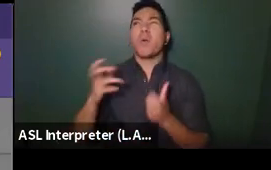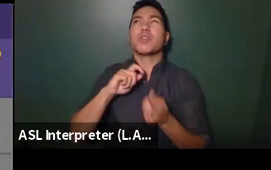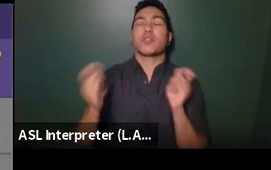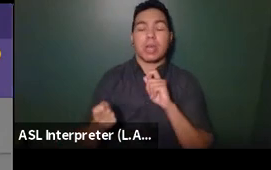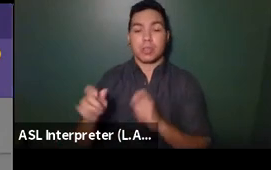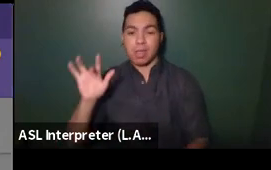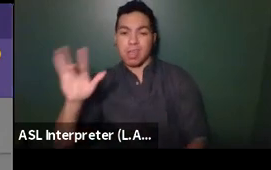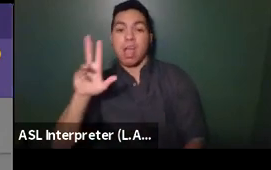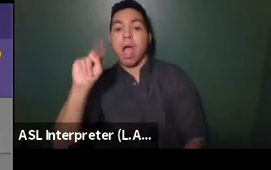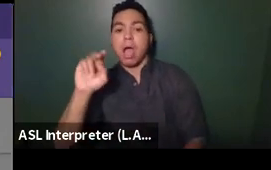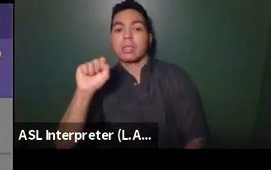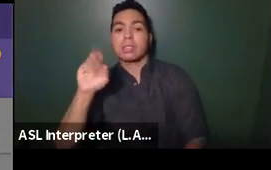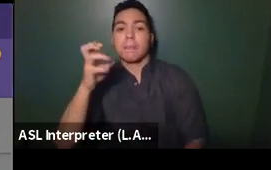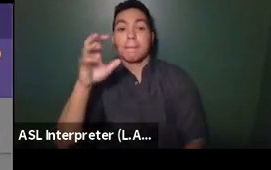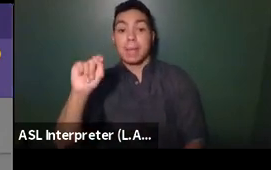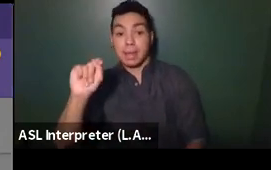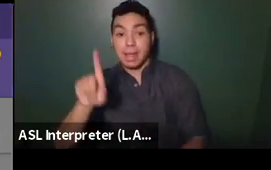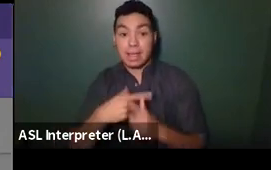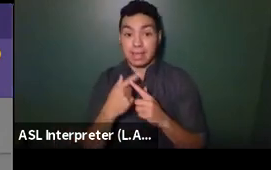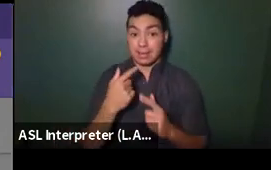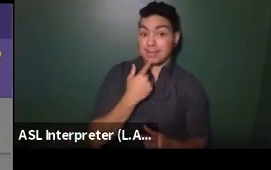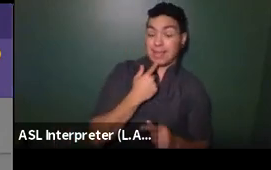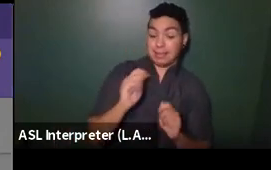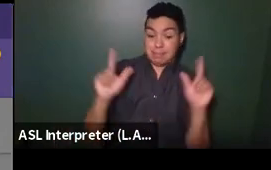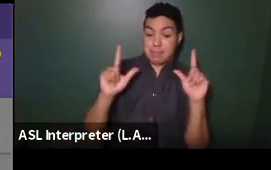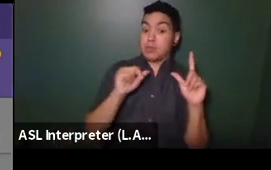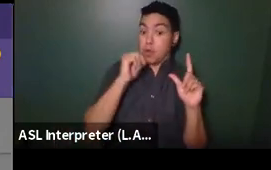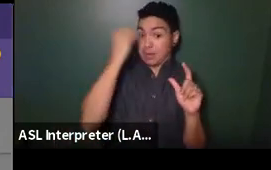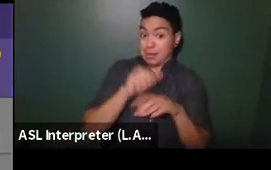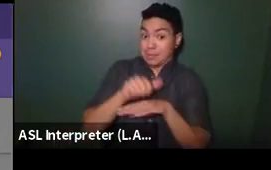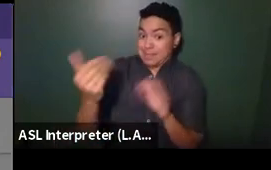Katherine Livick - ESD 112: and it reminds them "Don't forget to resubmit once you've changed it". They can unsubmit